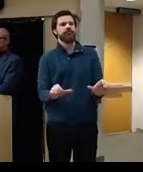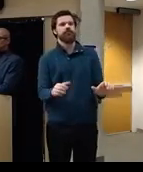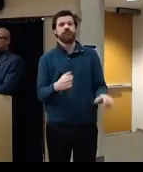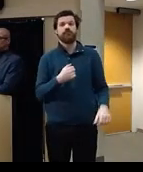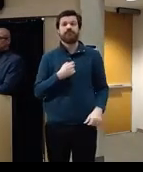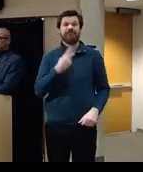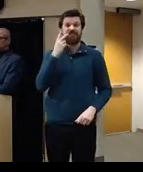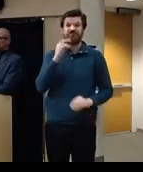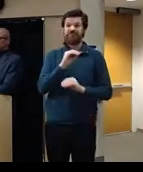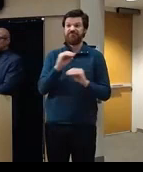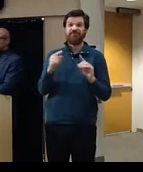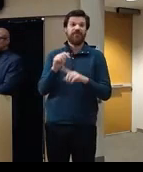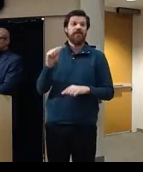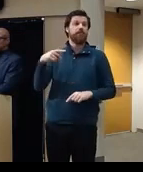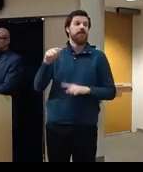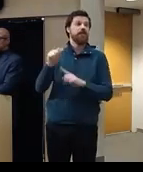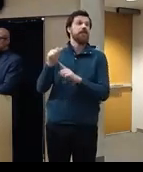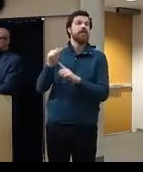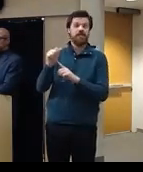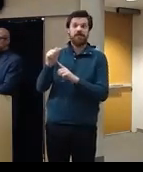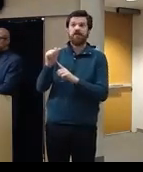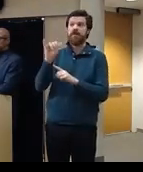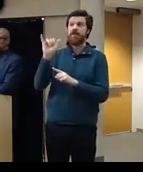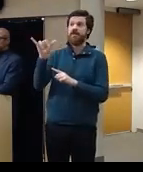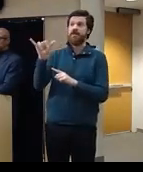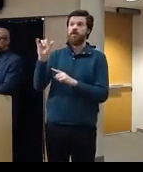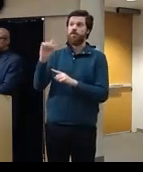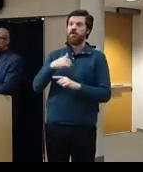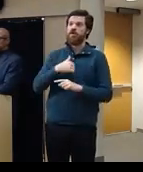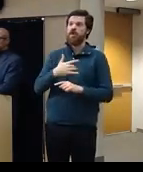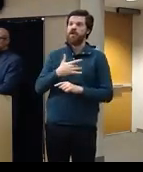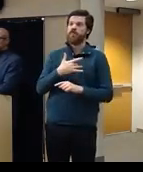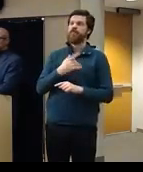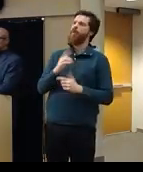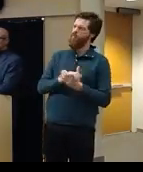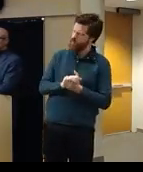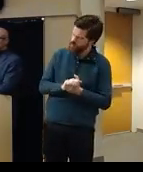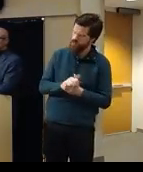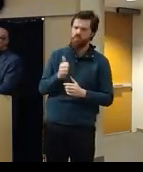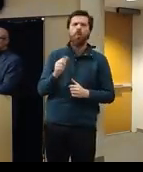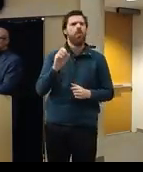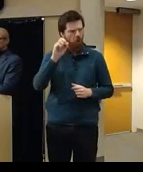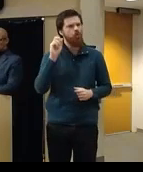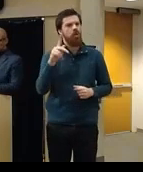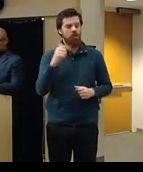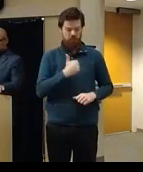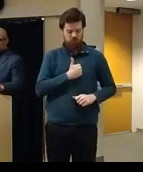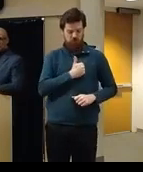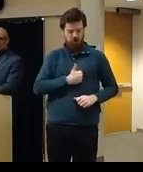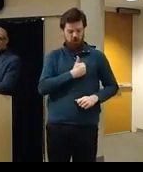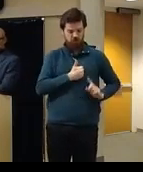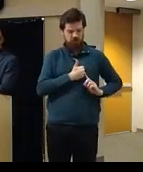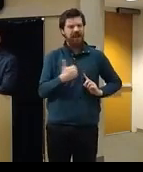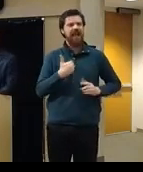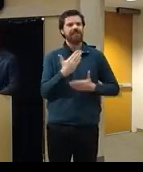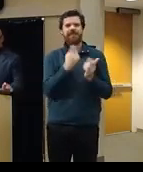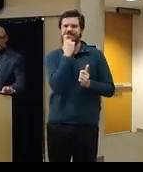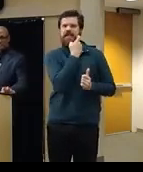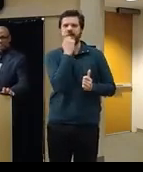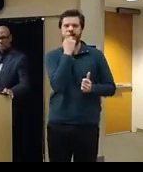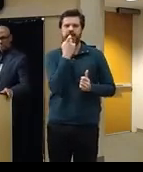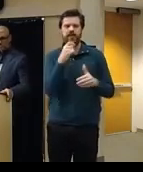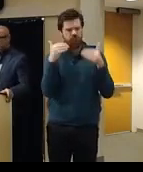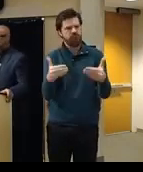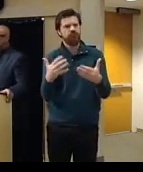that has come out of APA that makes me think okay this apology has some teeth to it this apology is